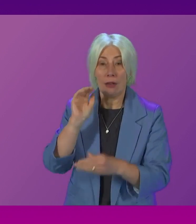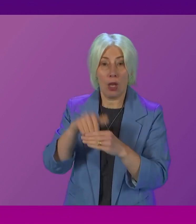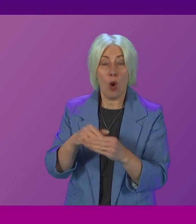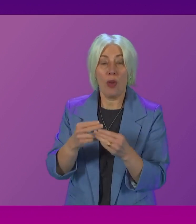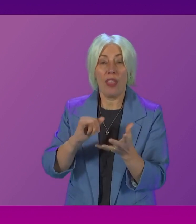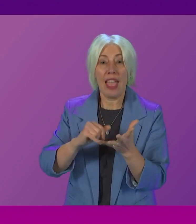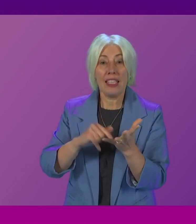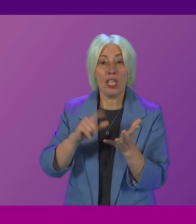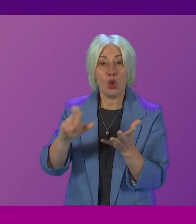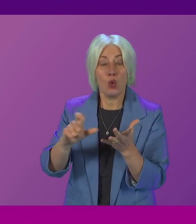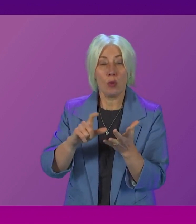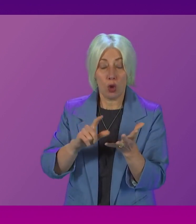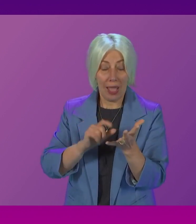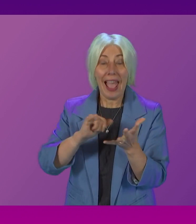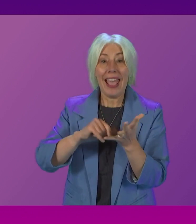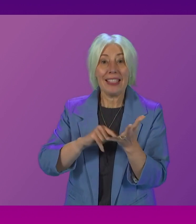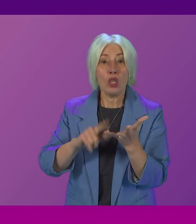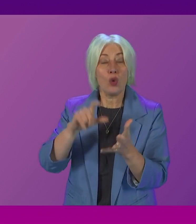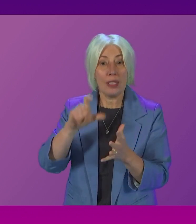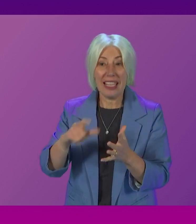in calling for the Secretary of State for Transport to intervene immediately,